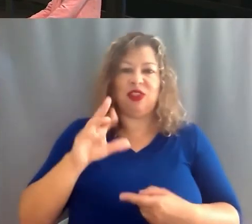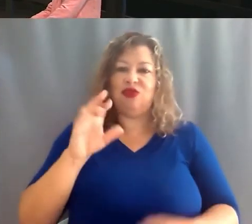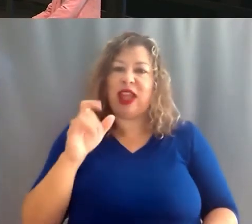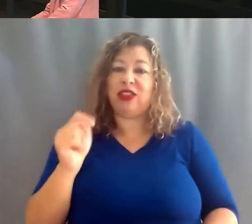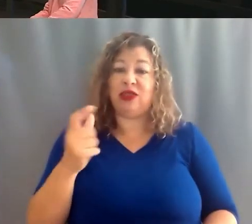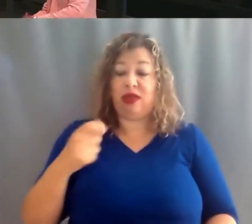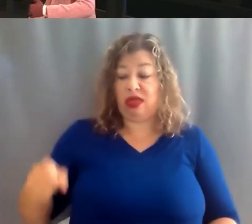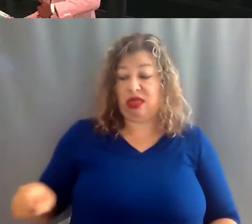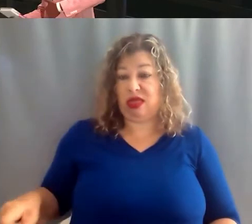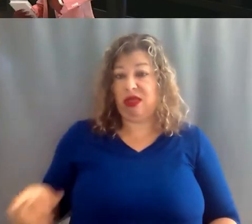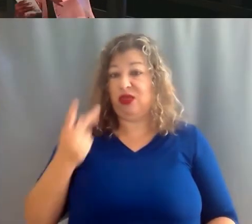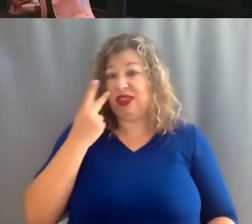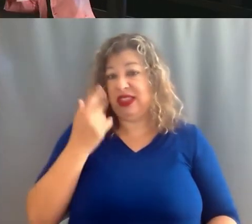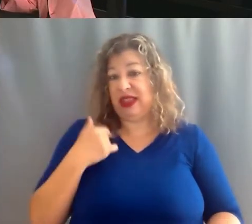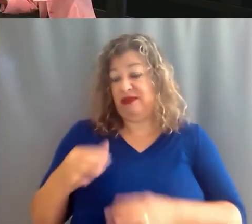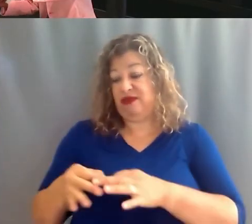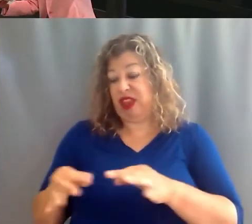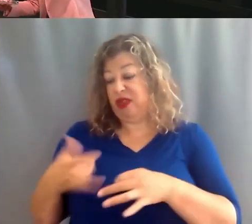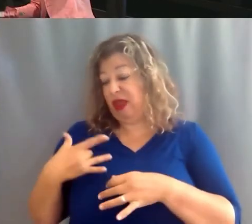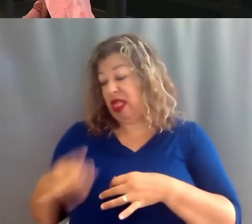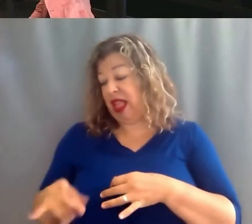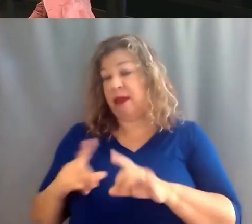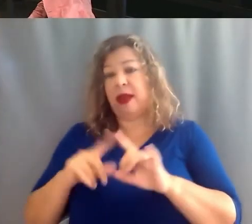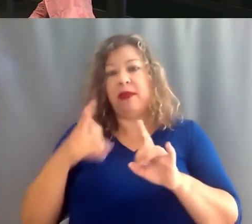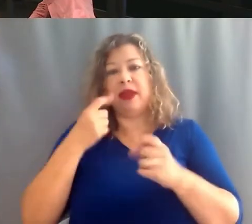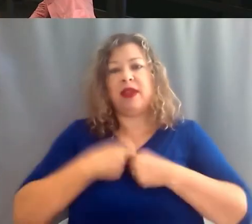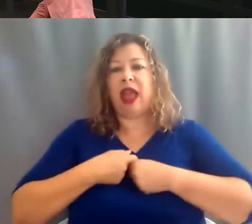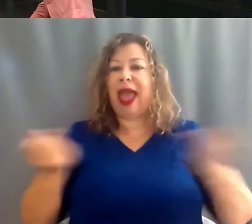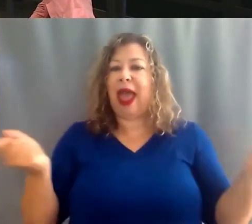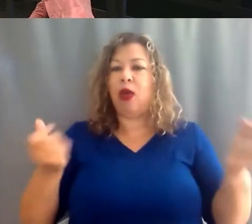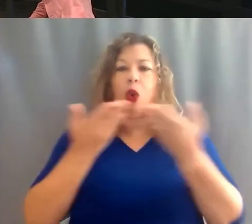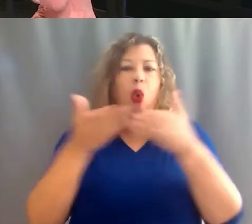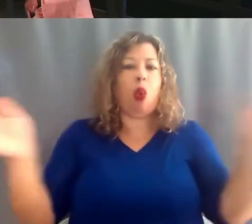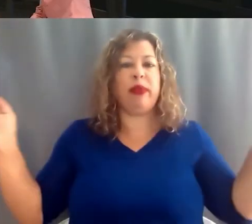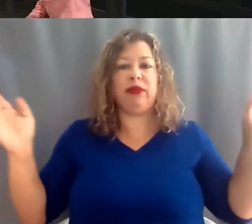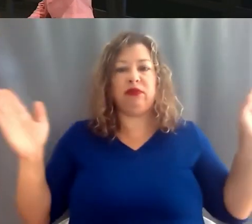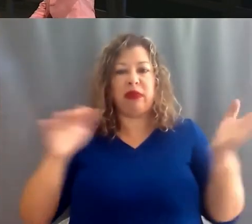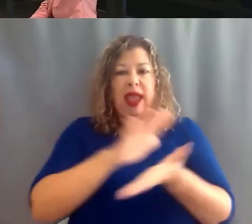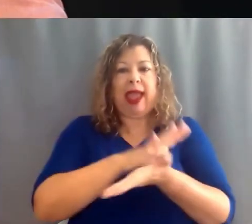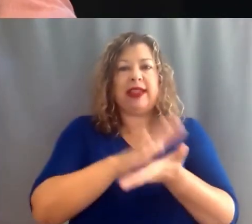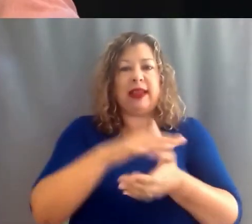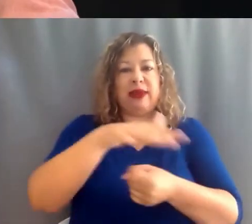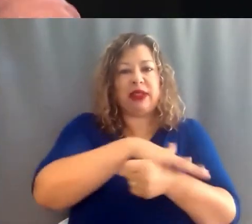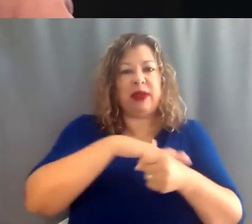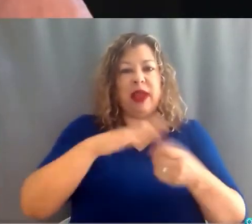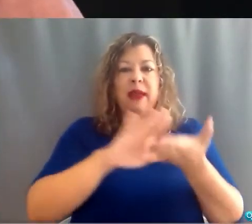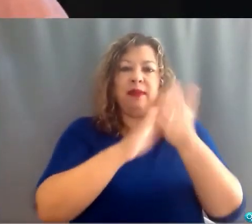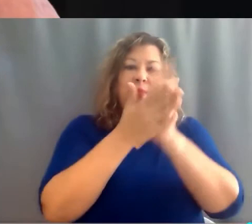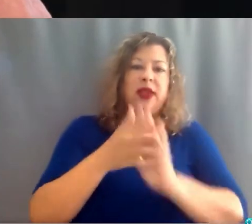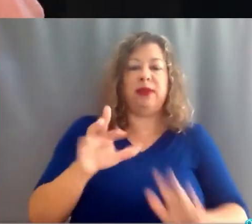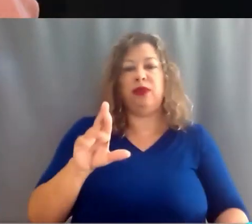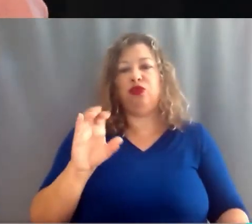But because it's all out and it's in an academic space, it becomes a Ratchetdemic classroom.